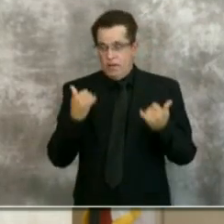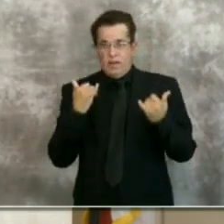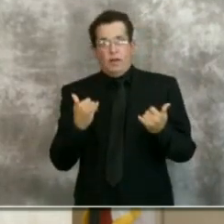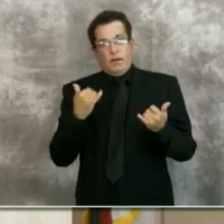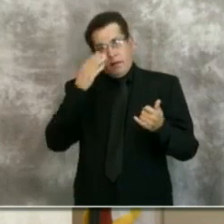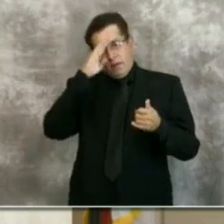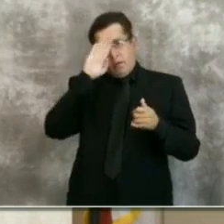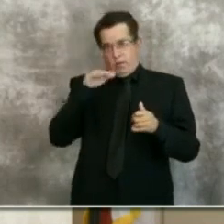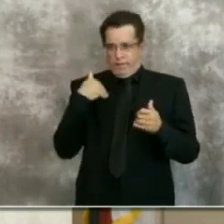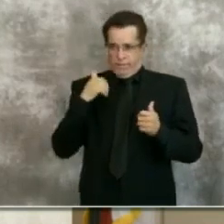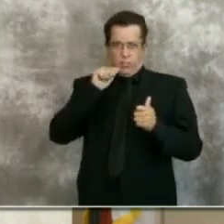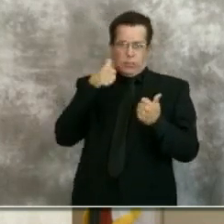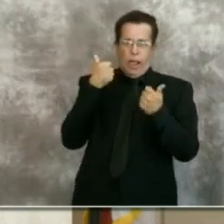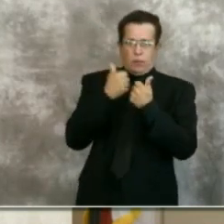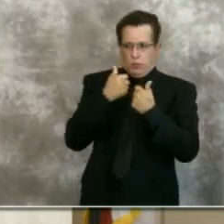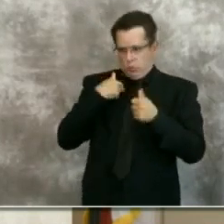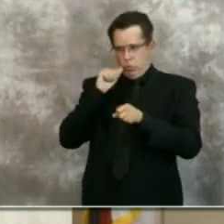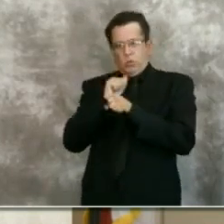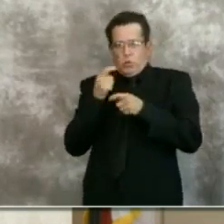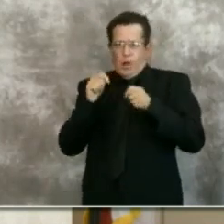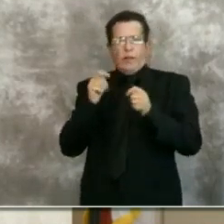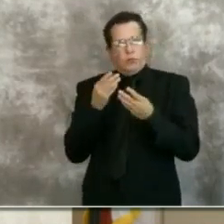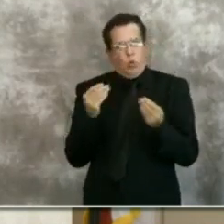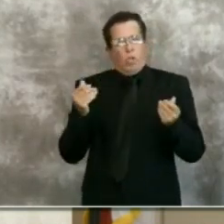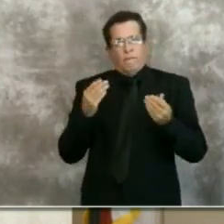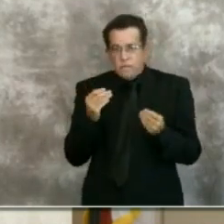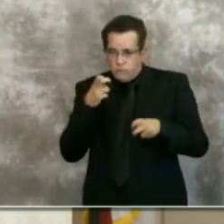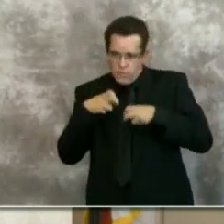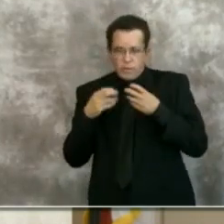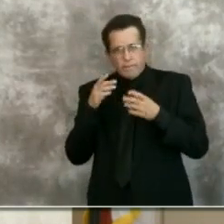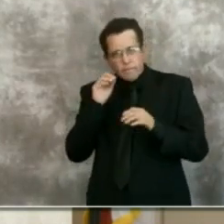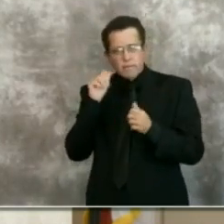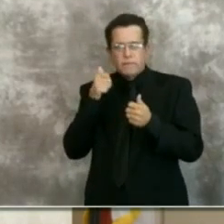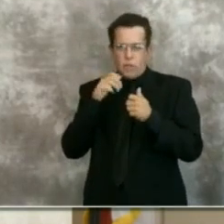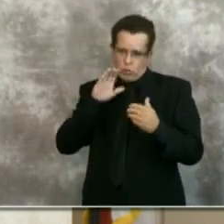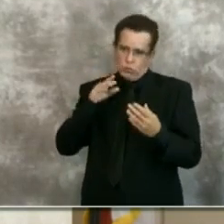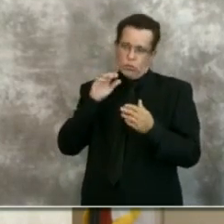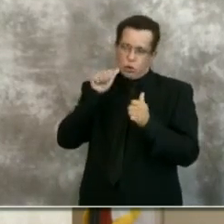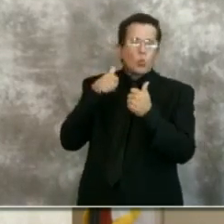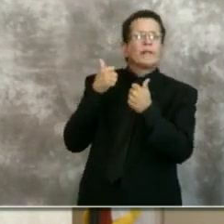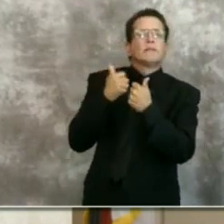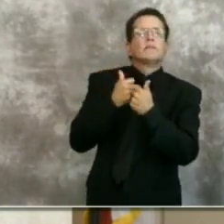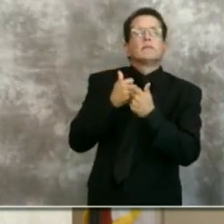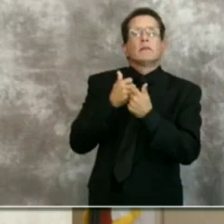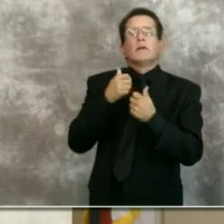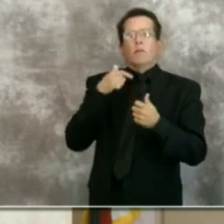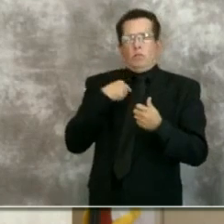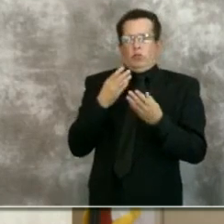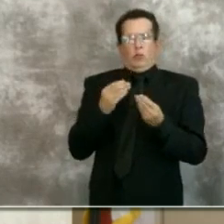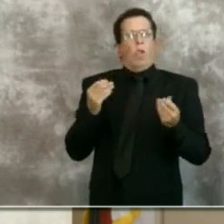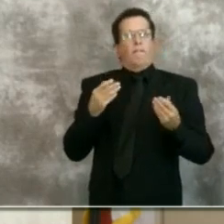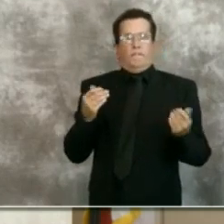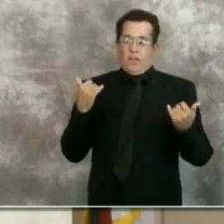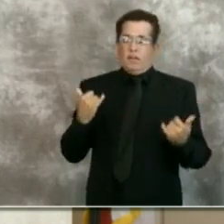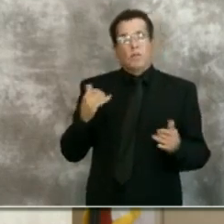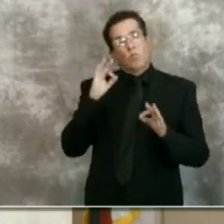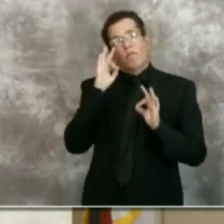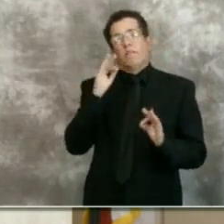WERE QUICKLY AND HOPEFULLY ALLOW US TO CONTINUE TO SLOW THE SPREAD AND SO AS WE'VE GONE THROUGH THIS WE TIME AND AGAIN IF ENCOUNTER CHALLENGES. WE WORK AS RAPIDLY AS WE CAN